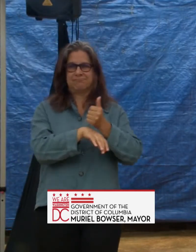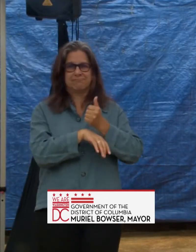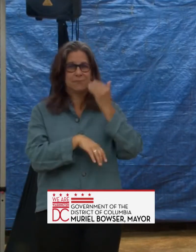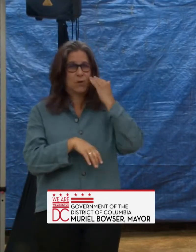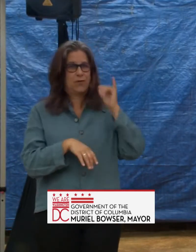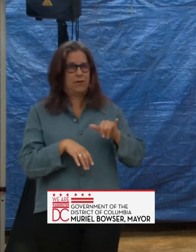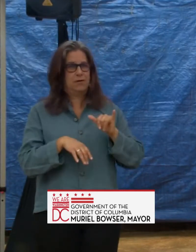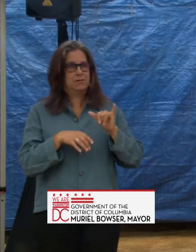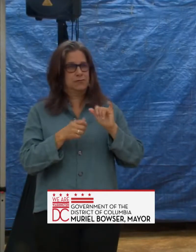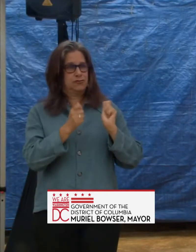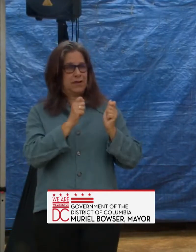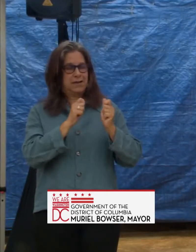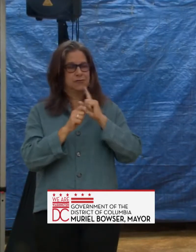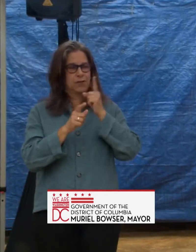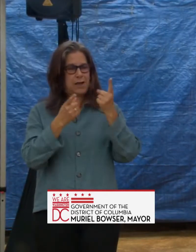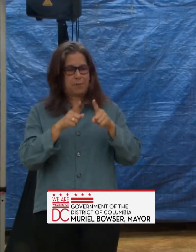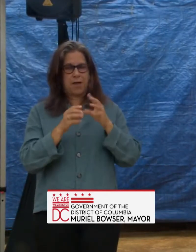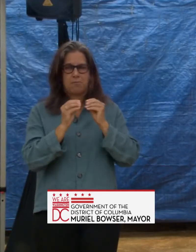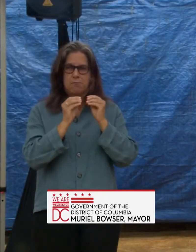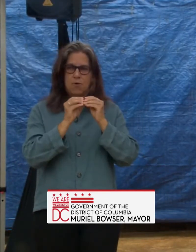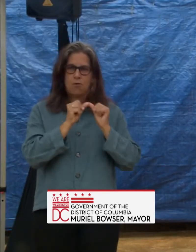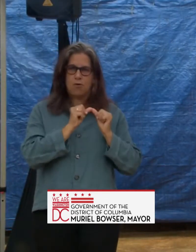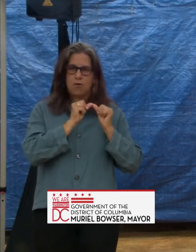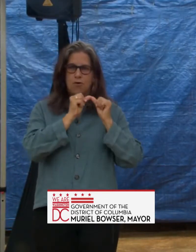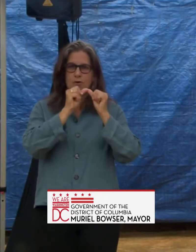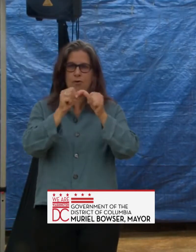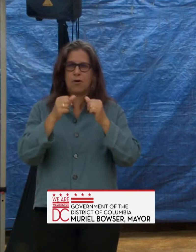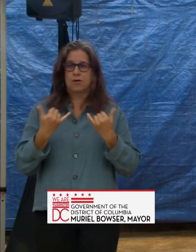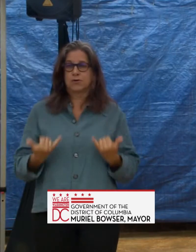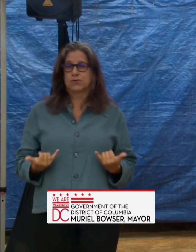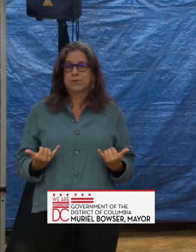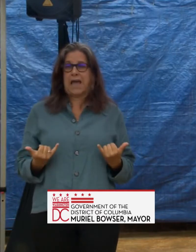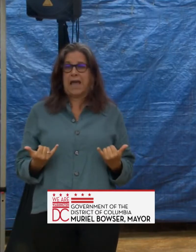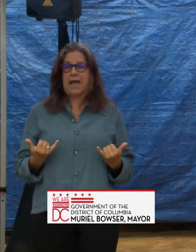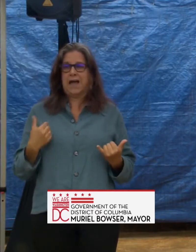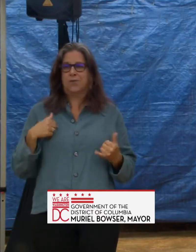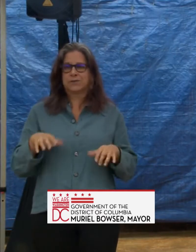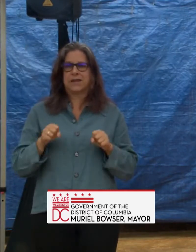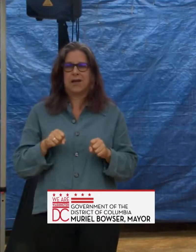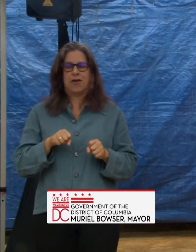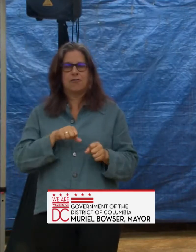AND TODAY WE ARE TAKING ANOTHER BOLD STEP TO ENDING HOMELESSNESS IN OUR CITY AND CLOSING D.C.